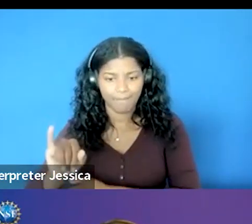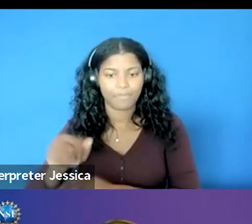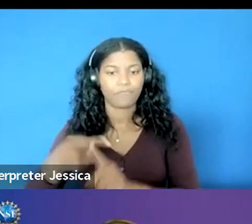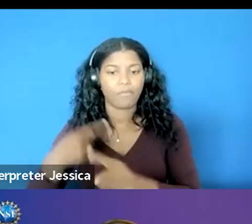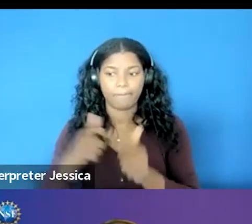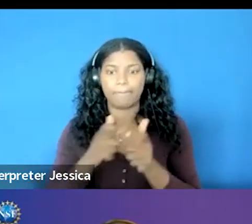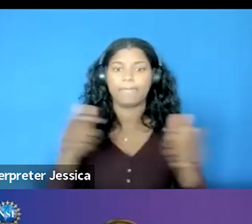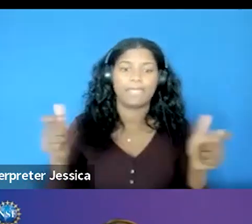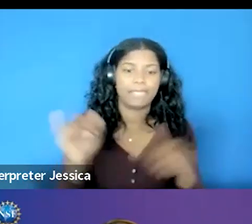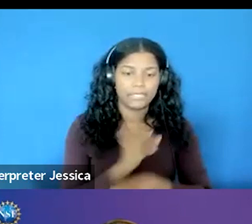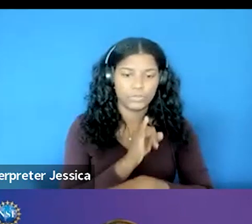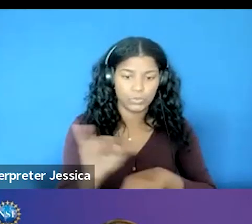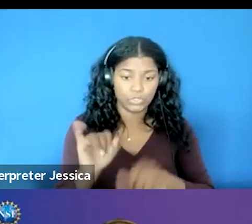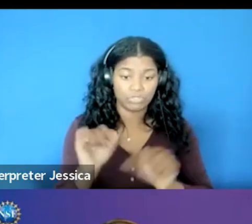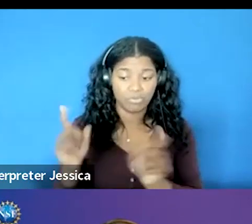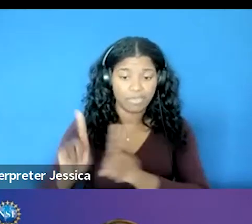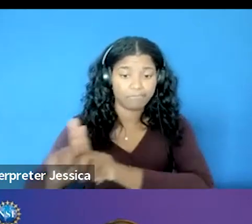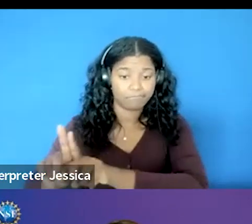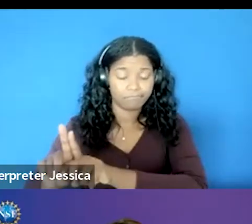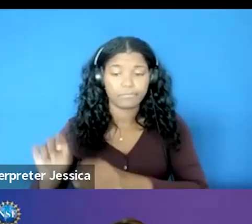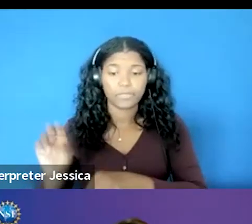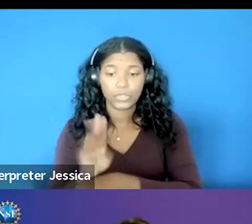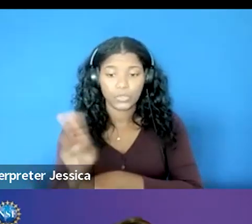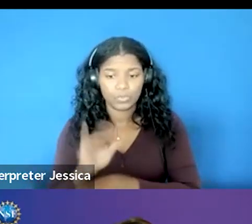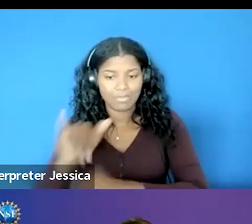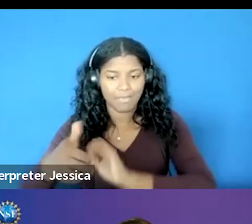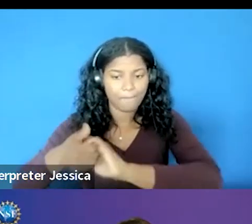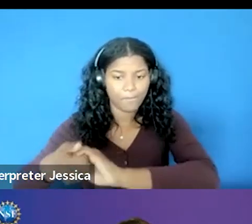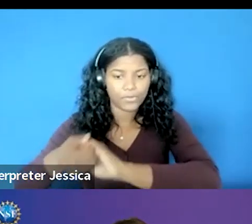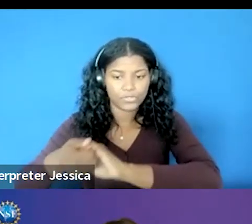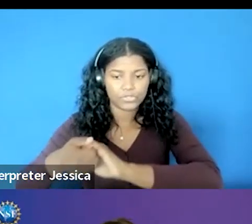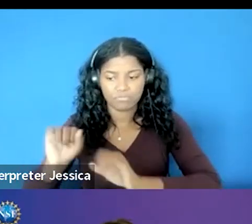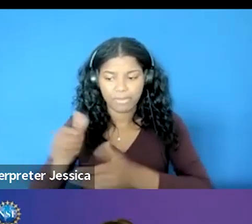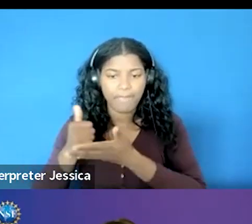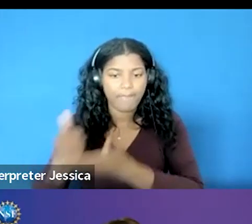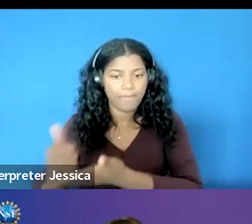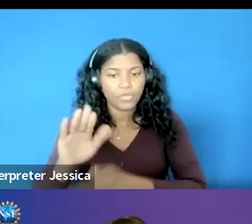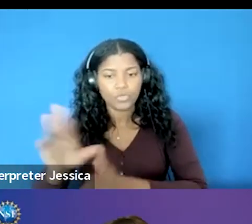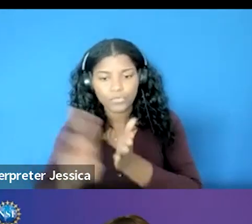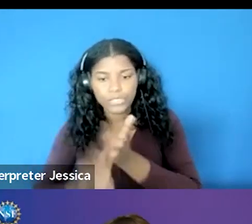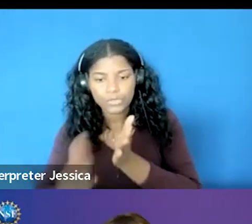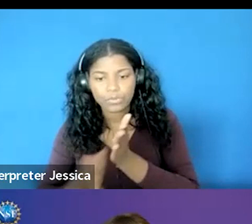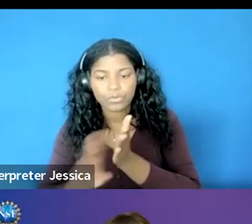So that you can use that partnership to advance your own research and provide opportunities